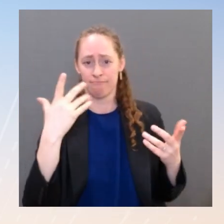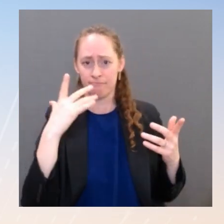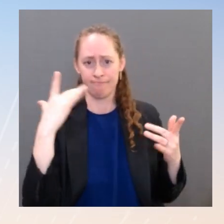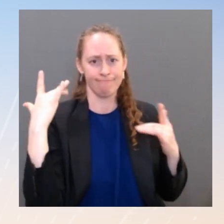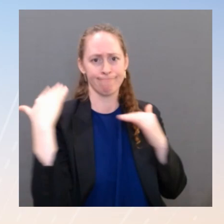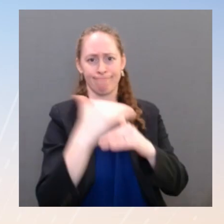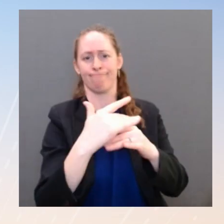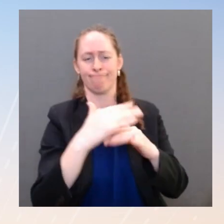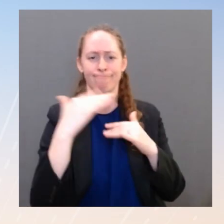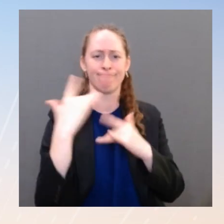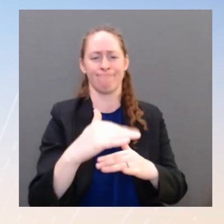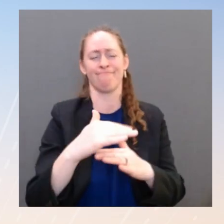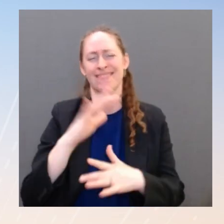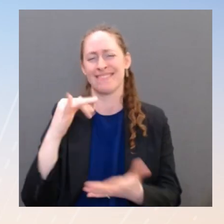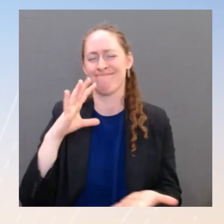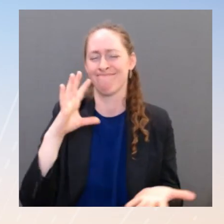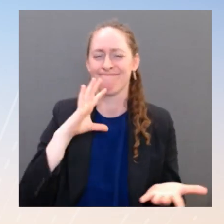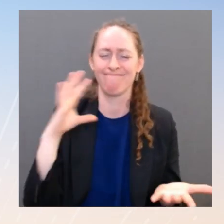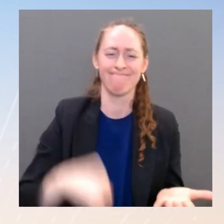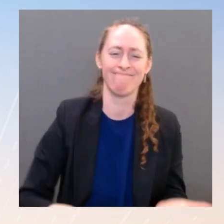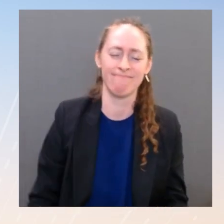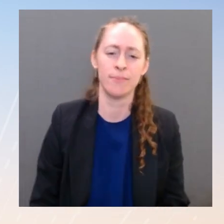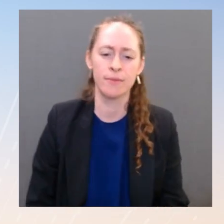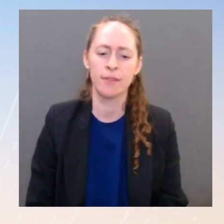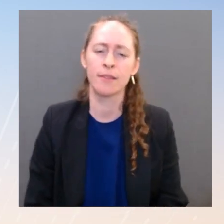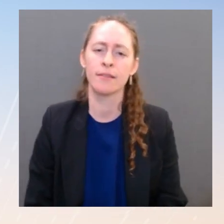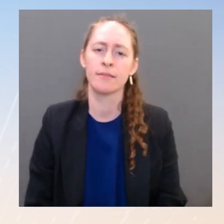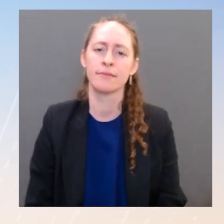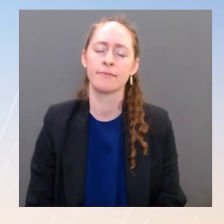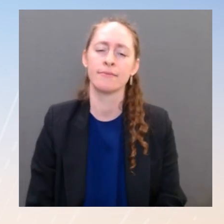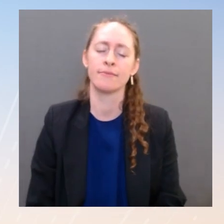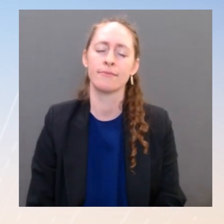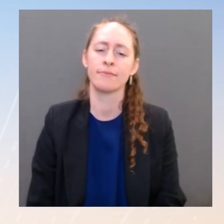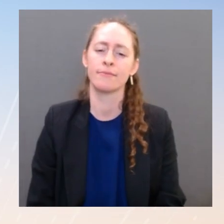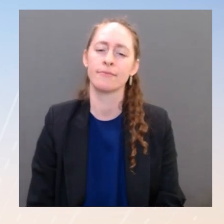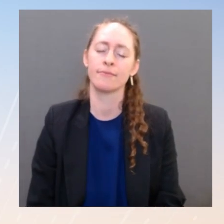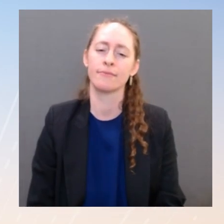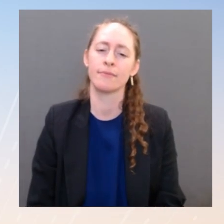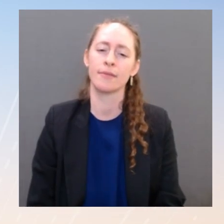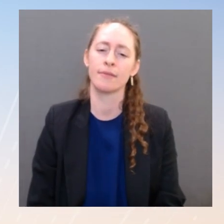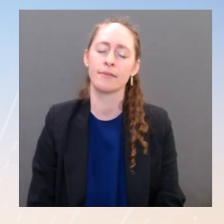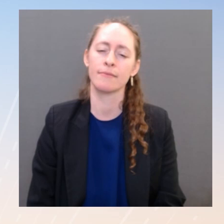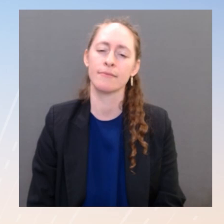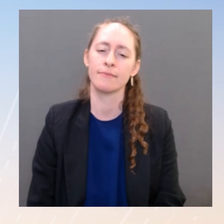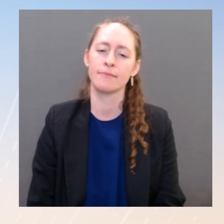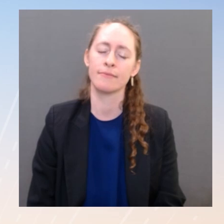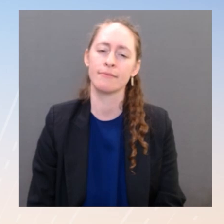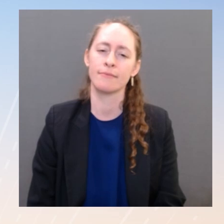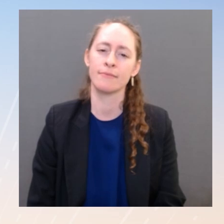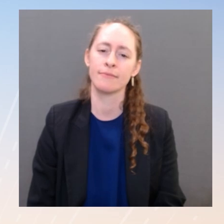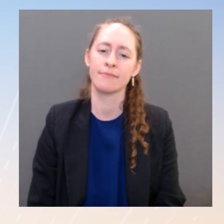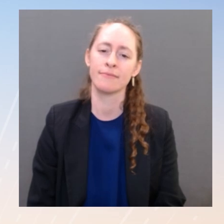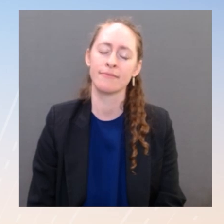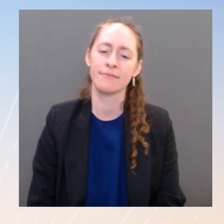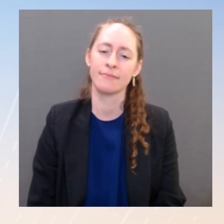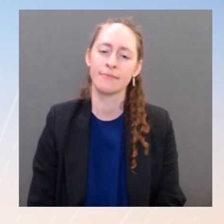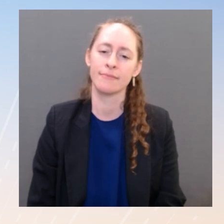that traveled to Kyiv over the weekend, and House Speaker Pelosi says that they heard new requests from Ukraine in terms of needs that they had not heard before